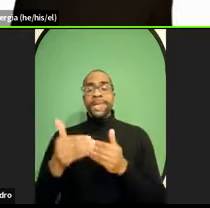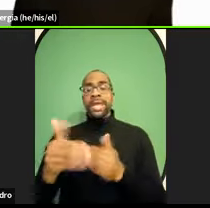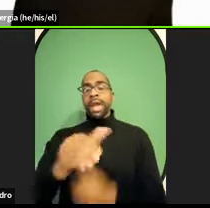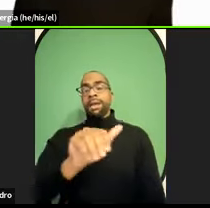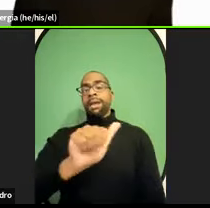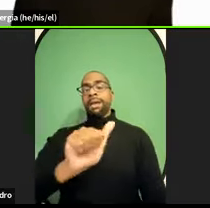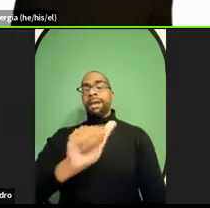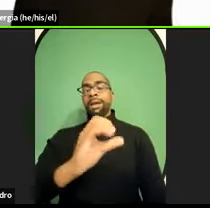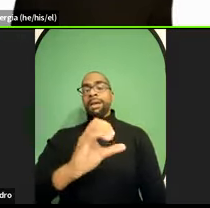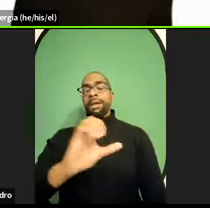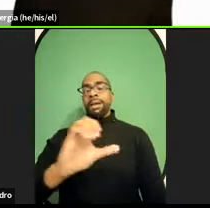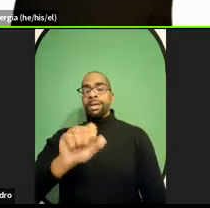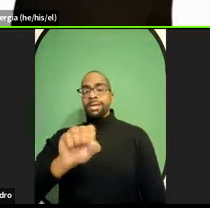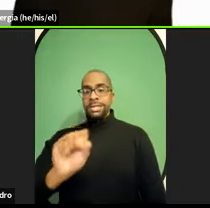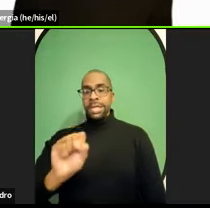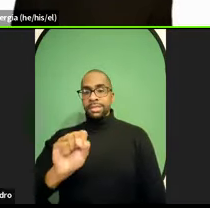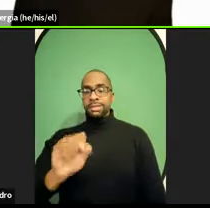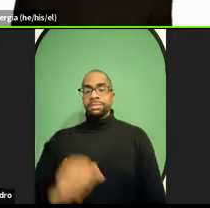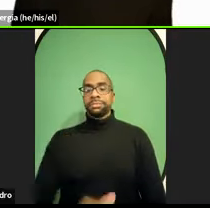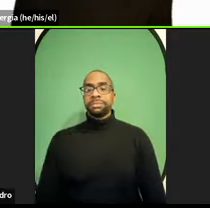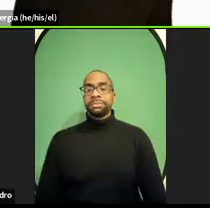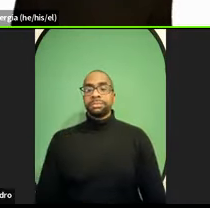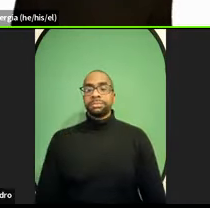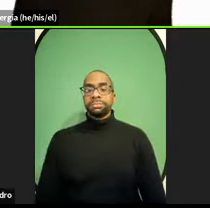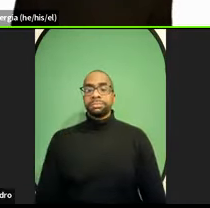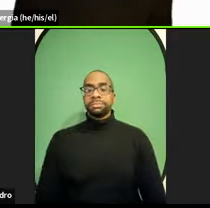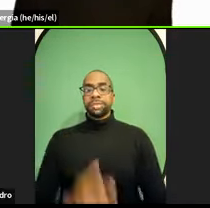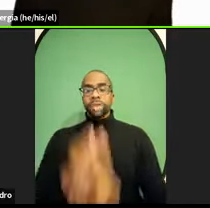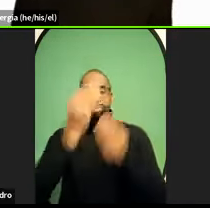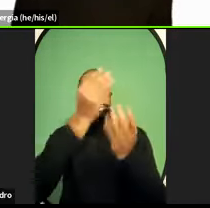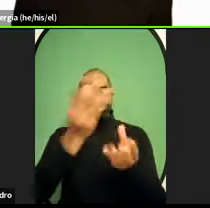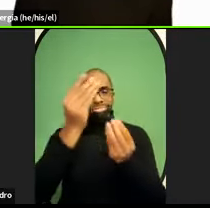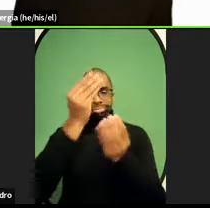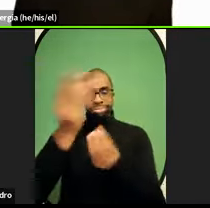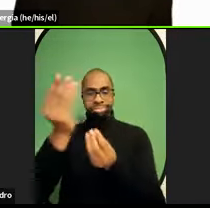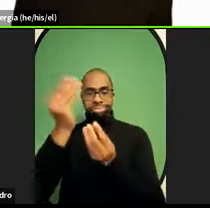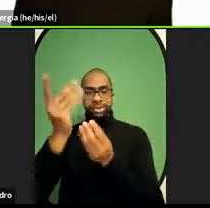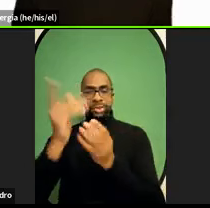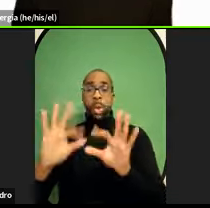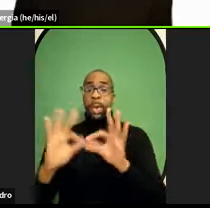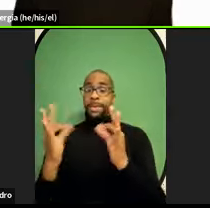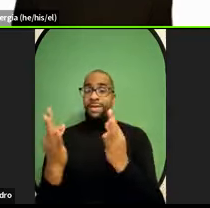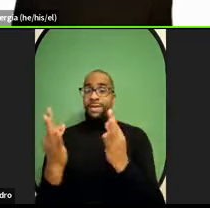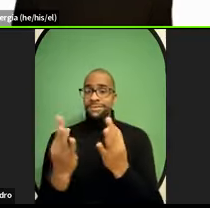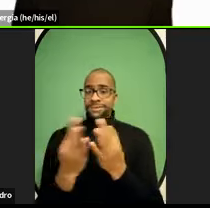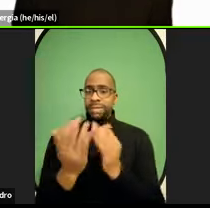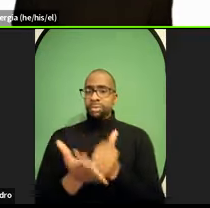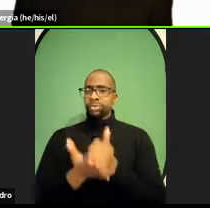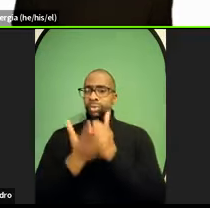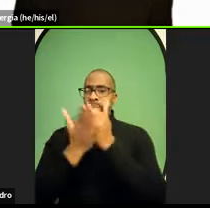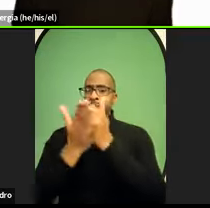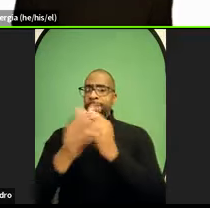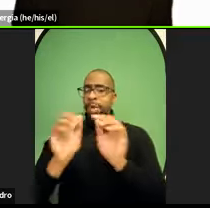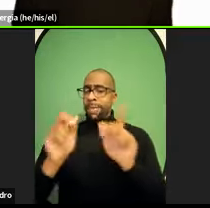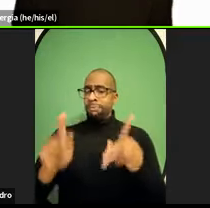wears his that of the host of the beyond access series. es, and that's this thing es, and that's this theory shares information with families around. nd special